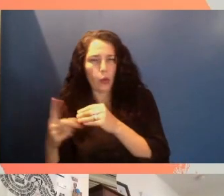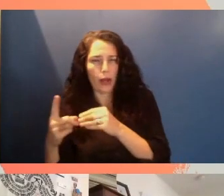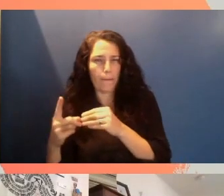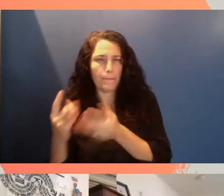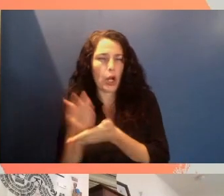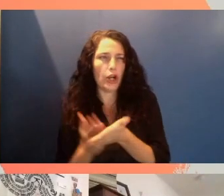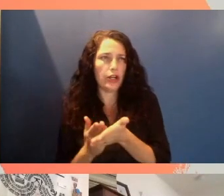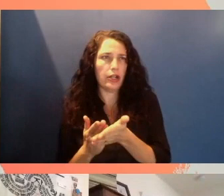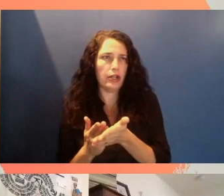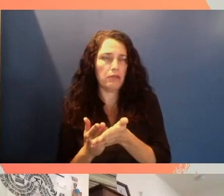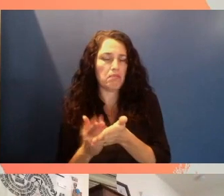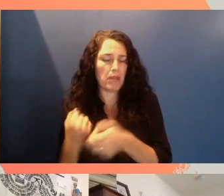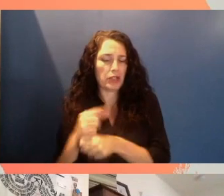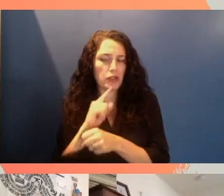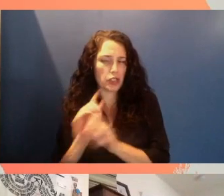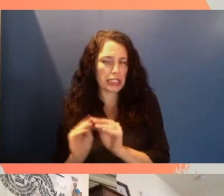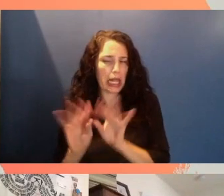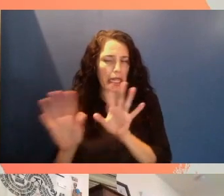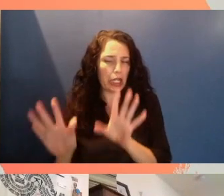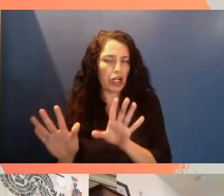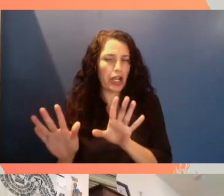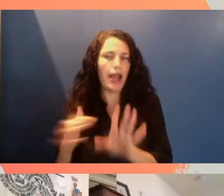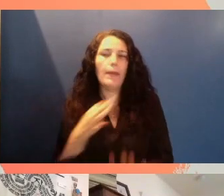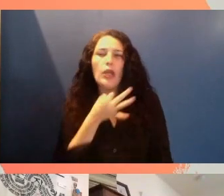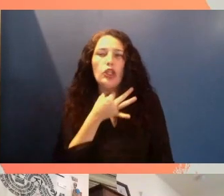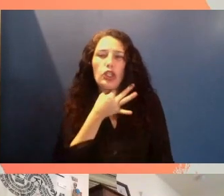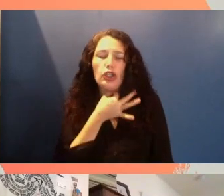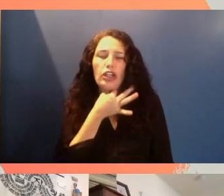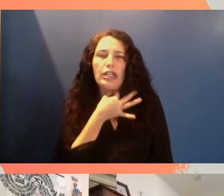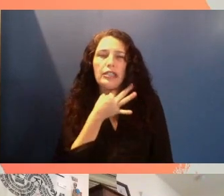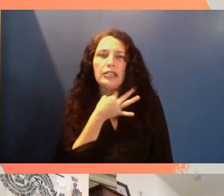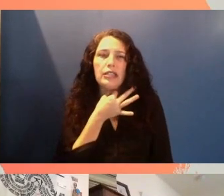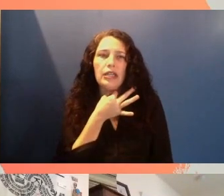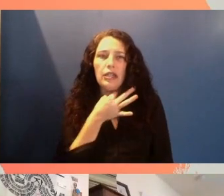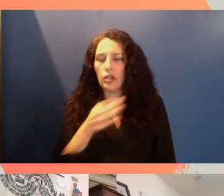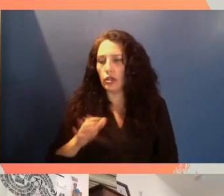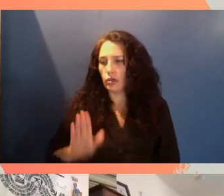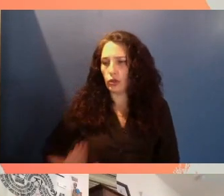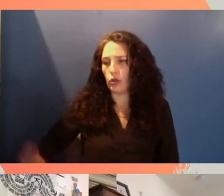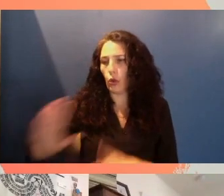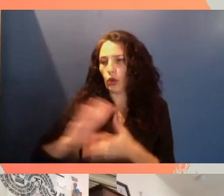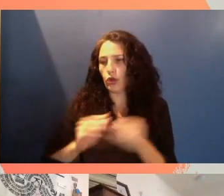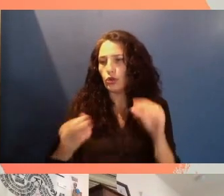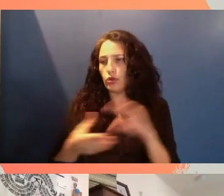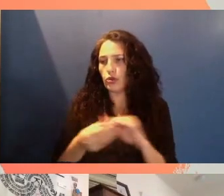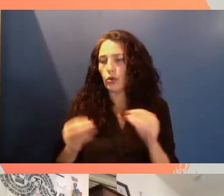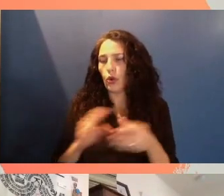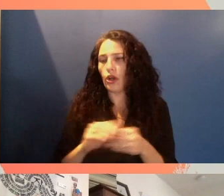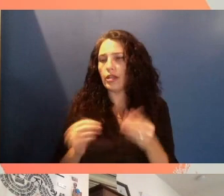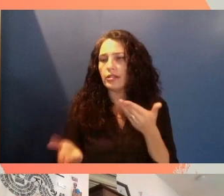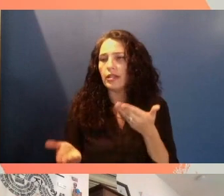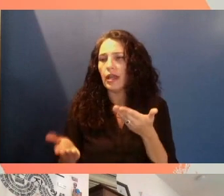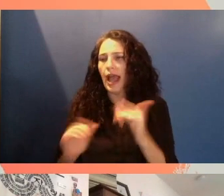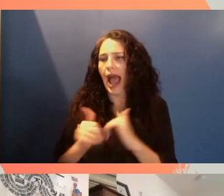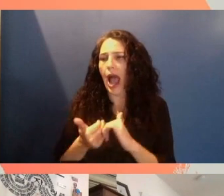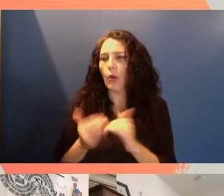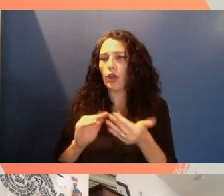is I'm also wondering, like how in the telling of the stories that you made, the communities were created or built